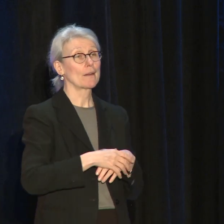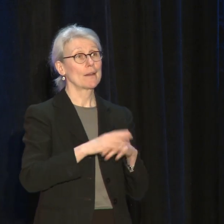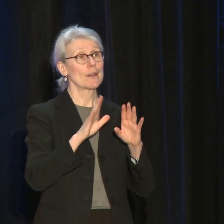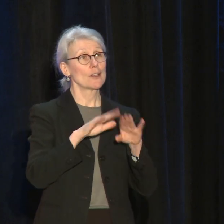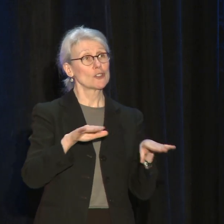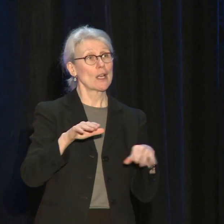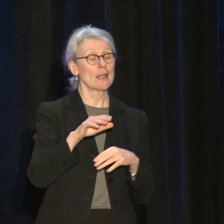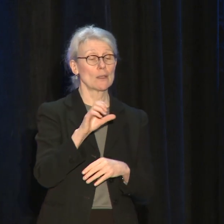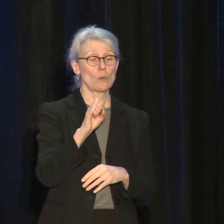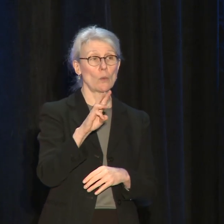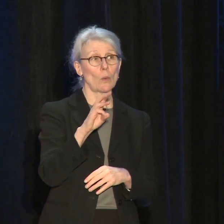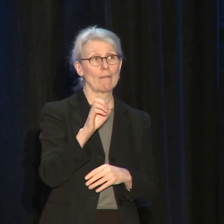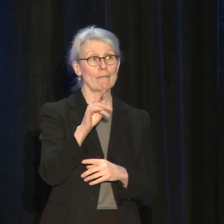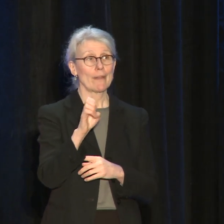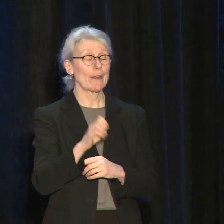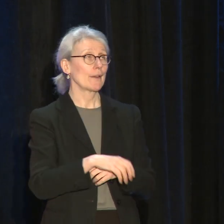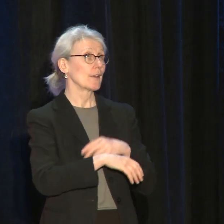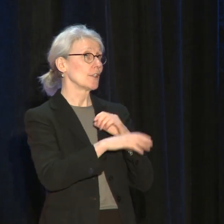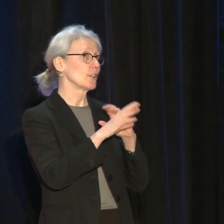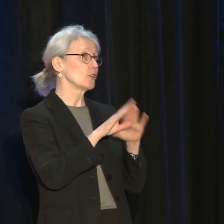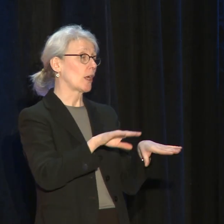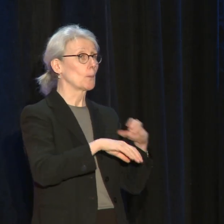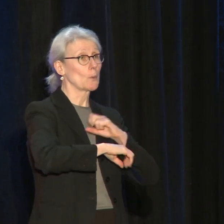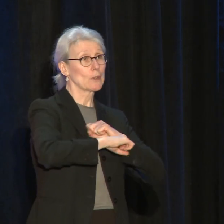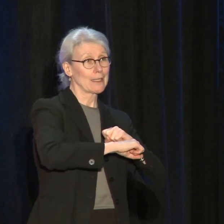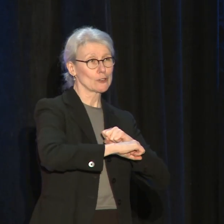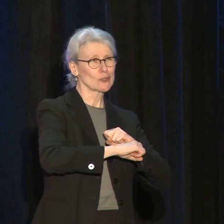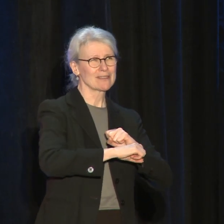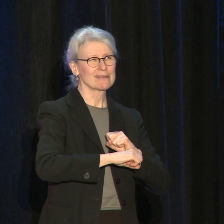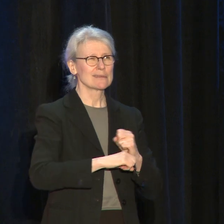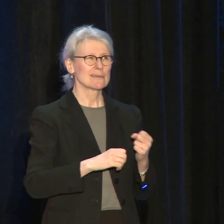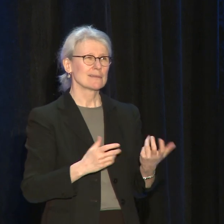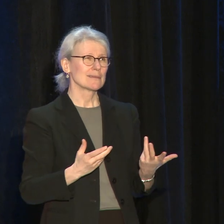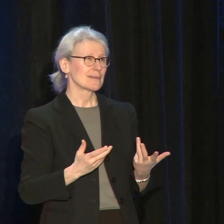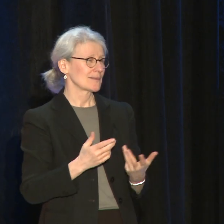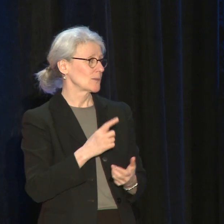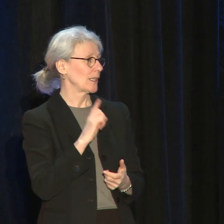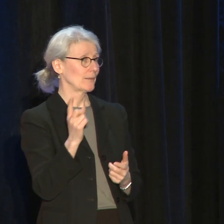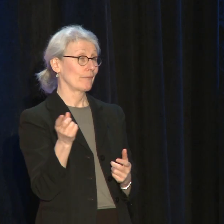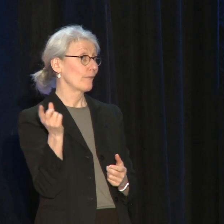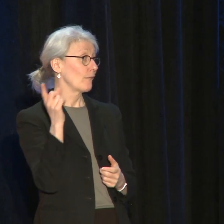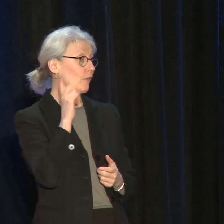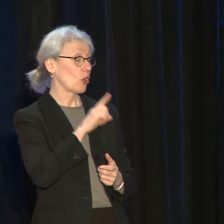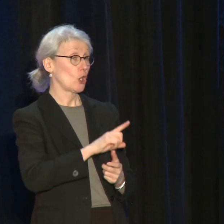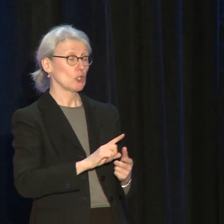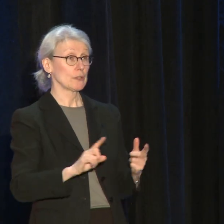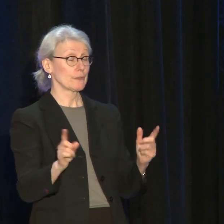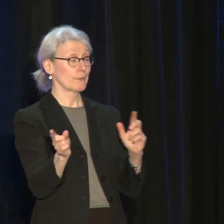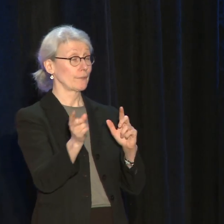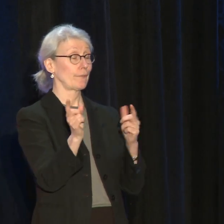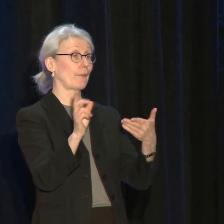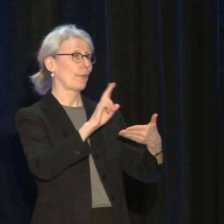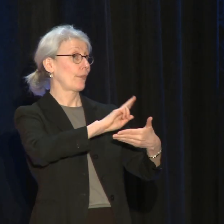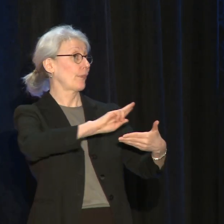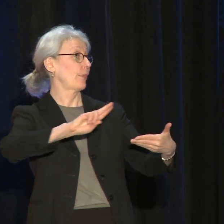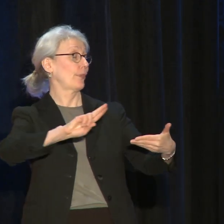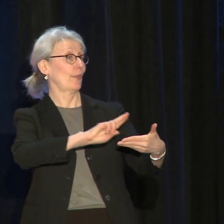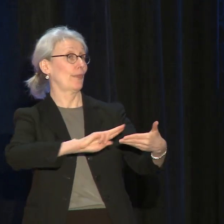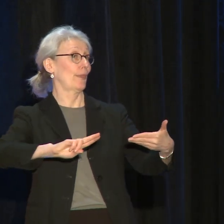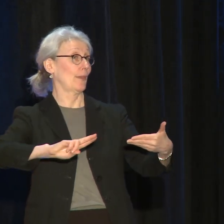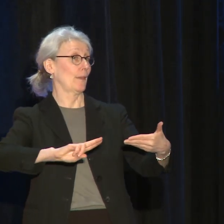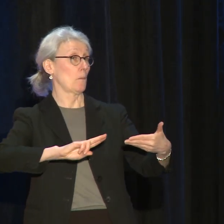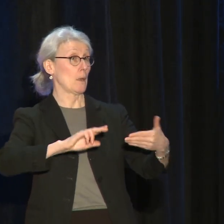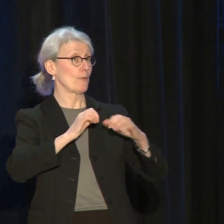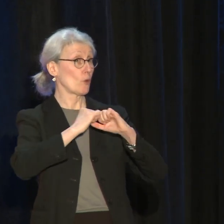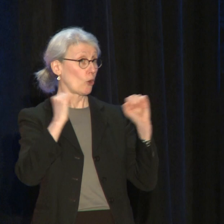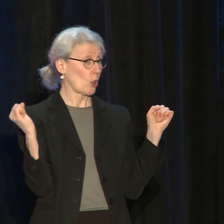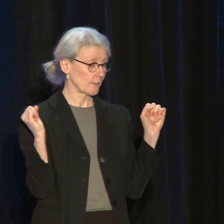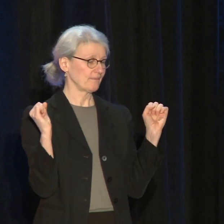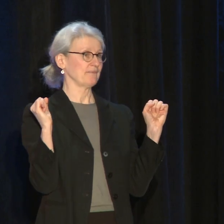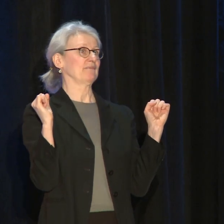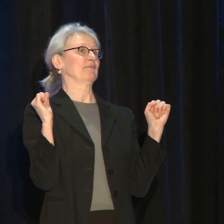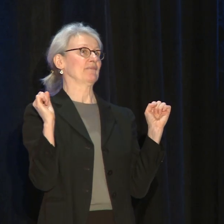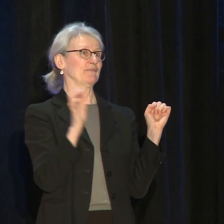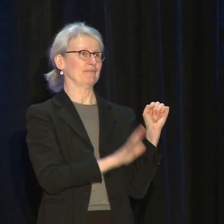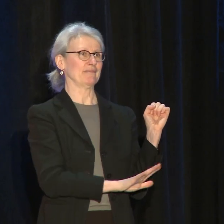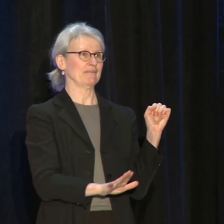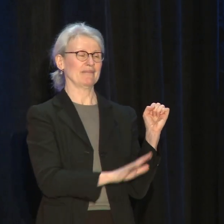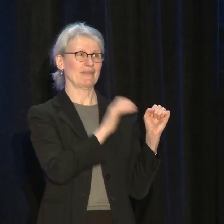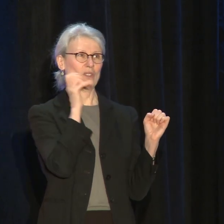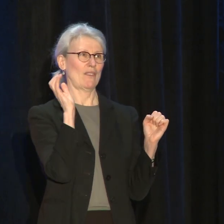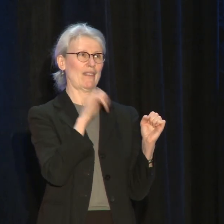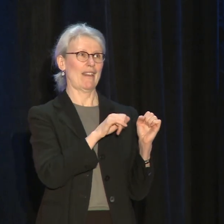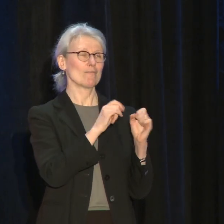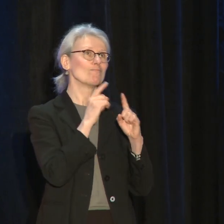child protection - these are all false veneers of benevolence to fool people into thinking that it's